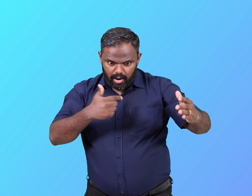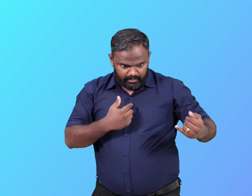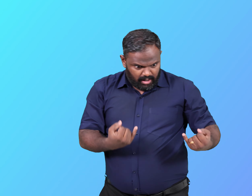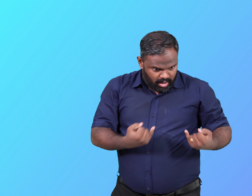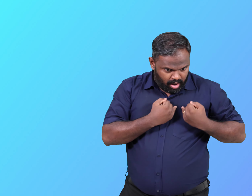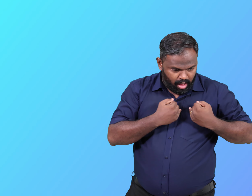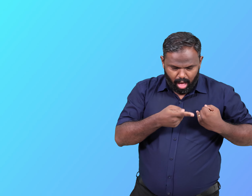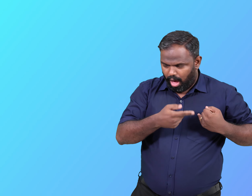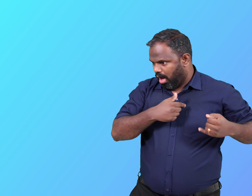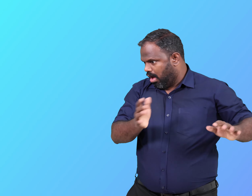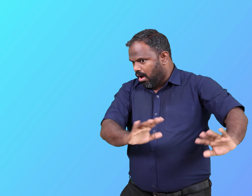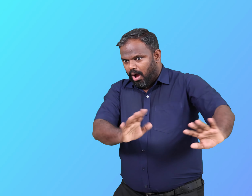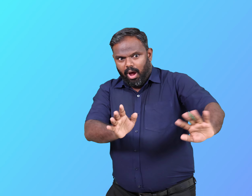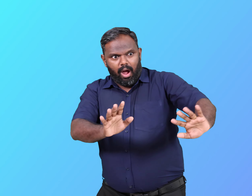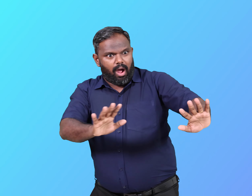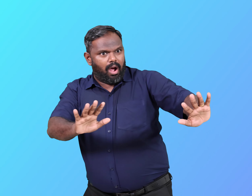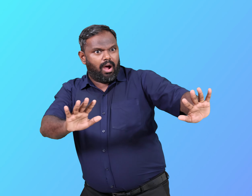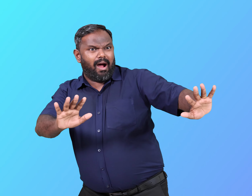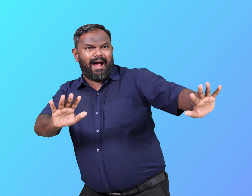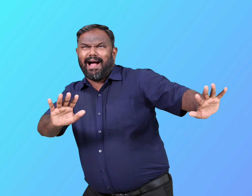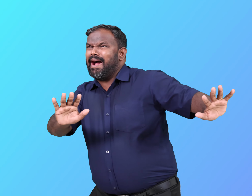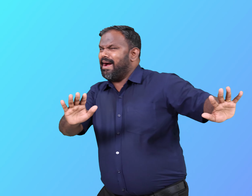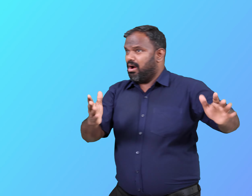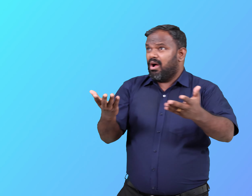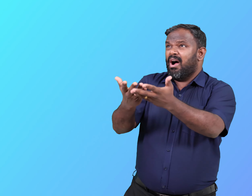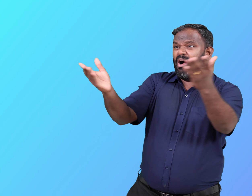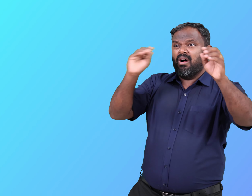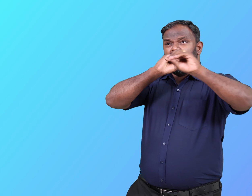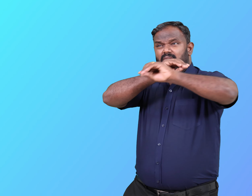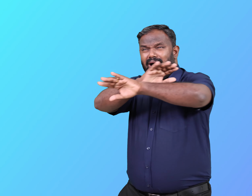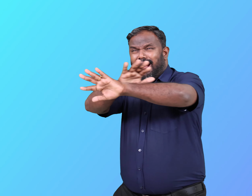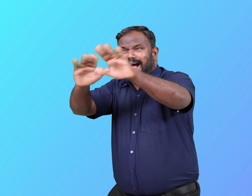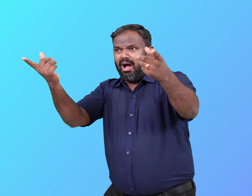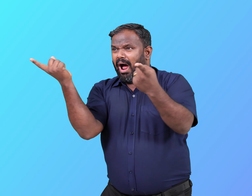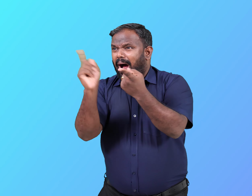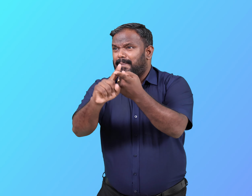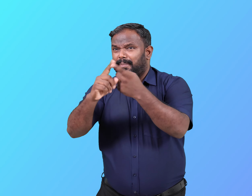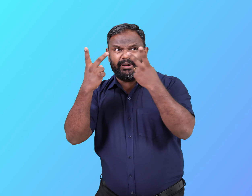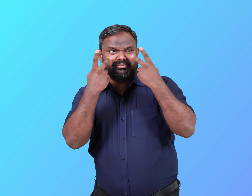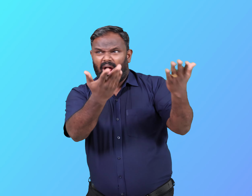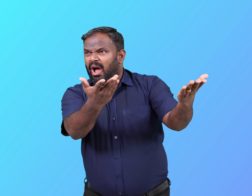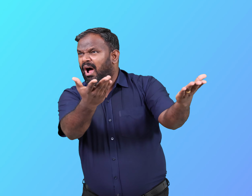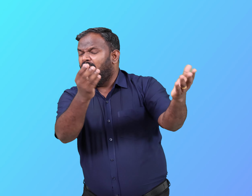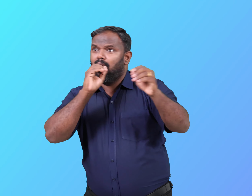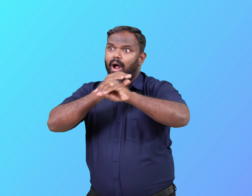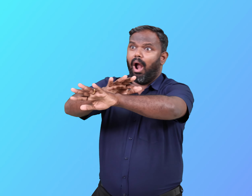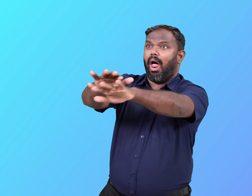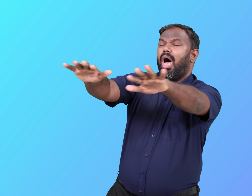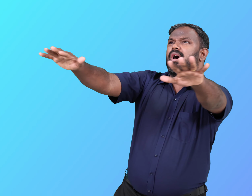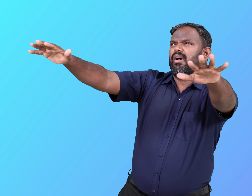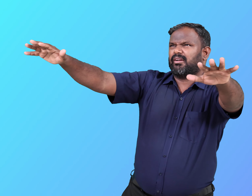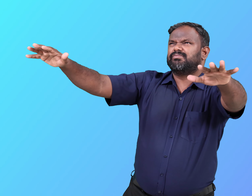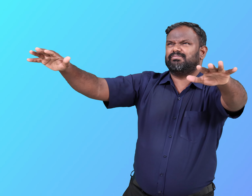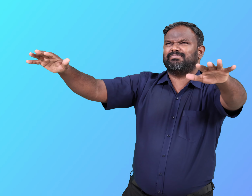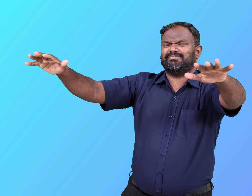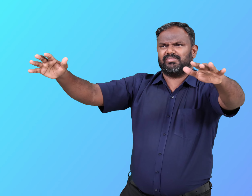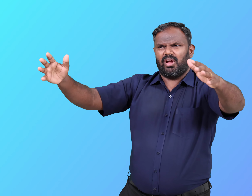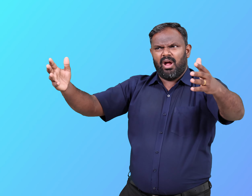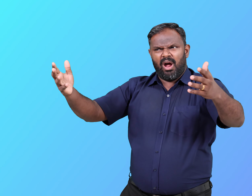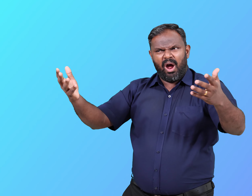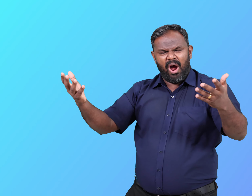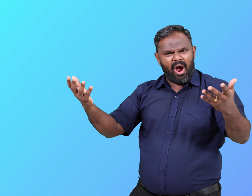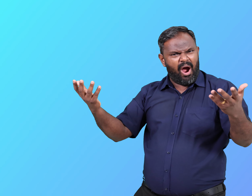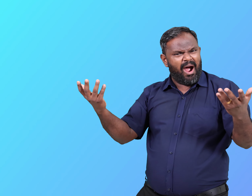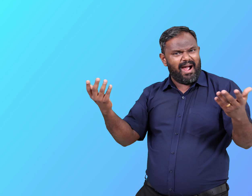They will learn to fear and respect him.